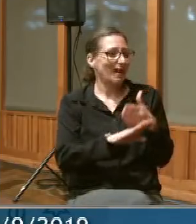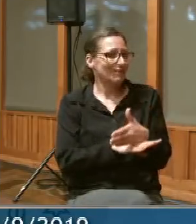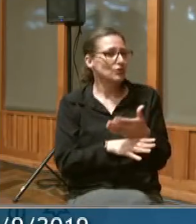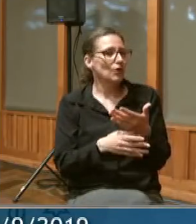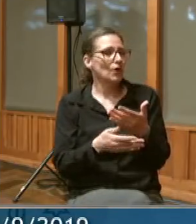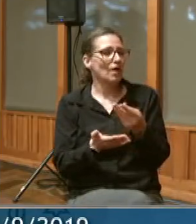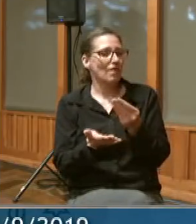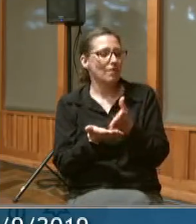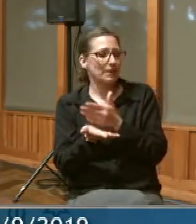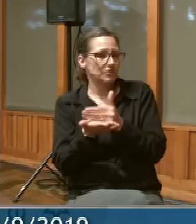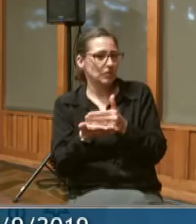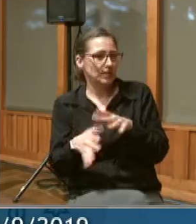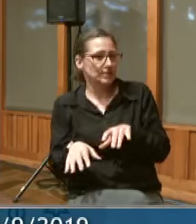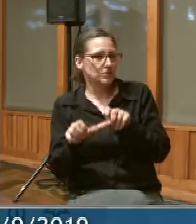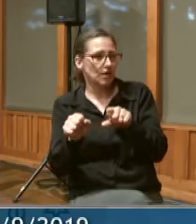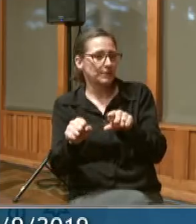YEAR'S ADOPTED BUDGET. WE ANTICIPATE THAT THE PPB WILL